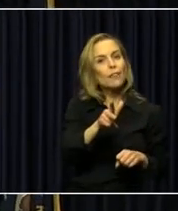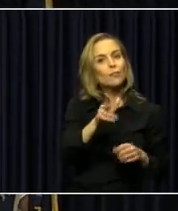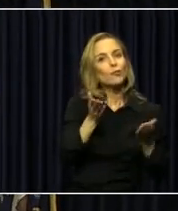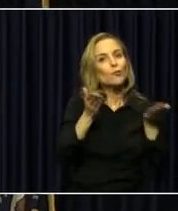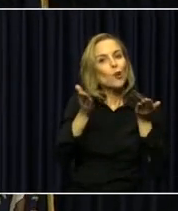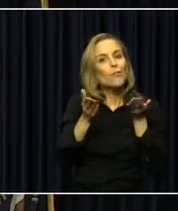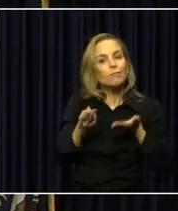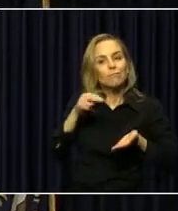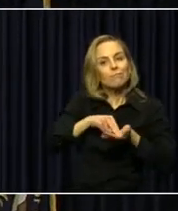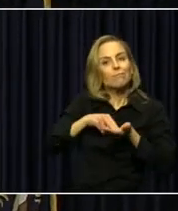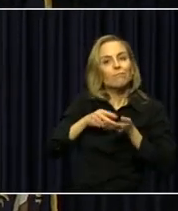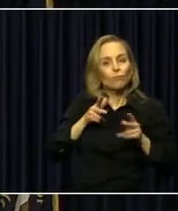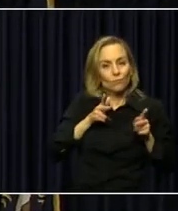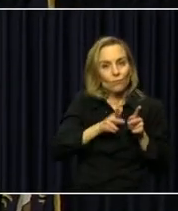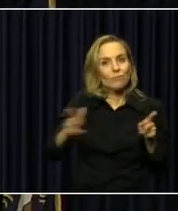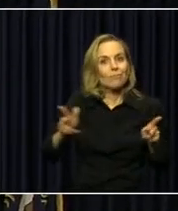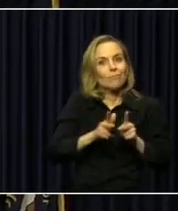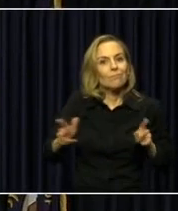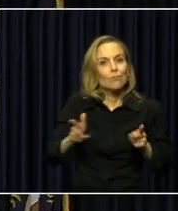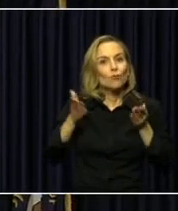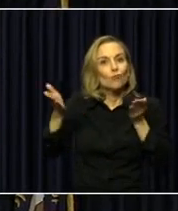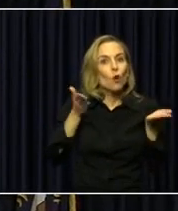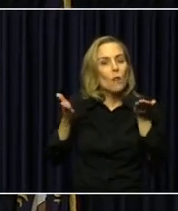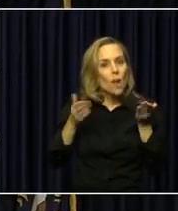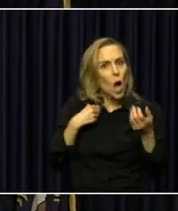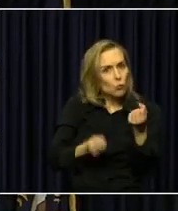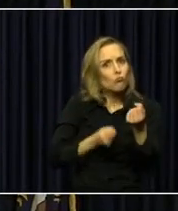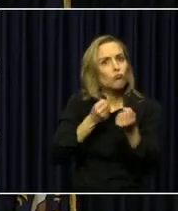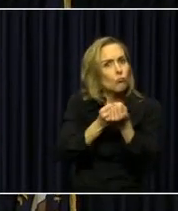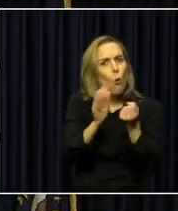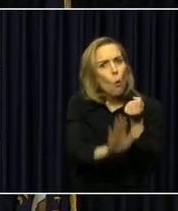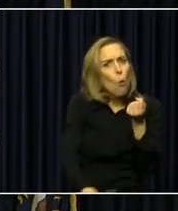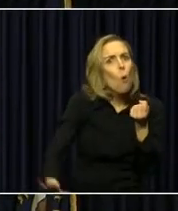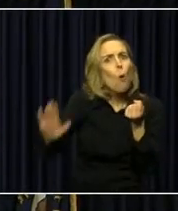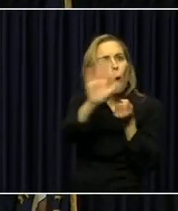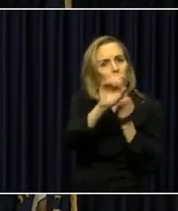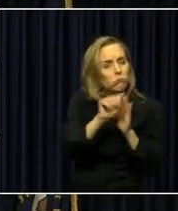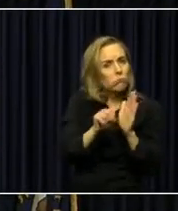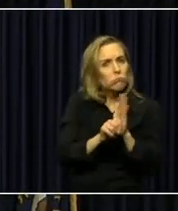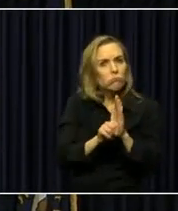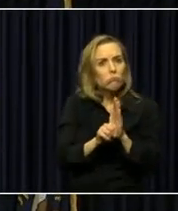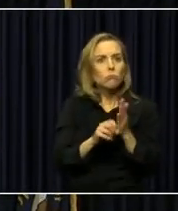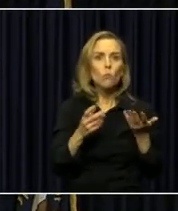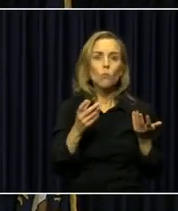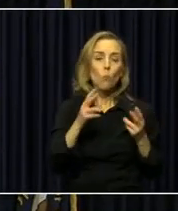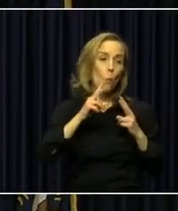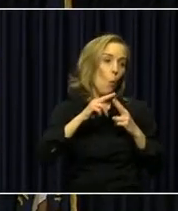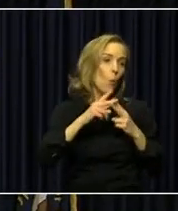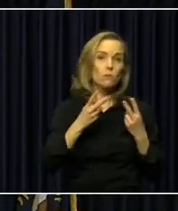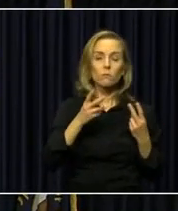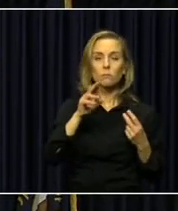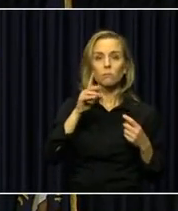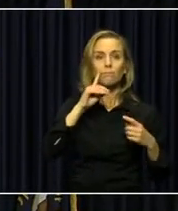BAPTISM SIX DAYS A AGO. IT WAS A BIG DAY FOR PALMS A REALLY BIG DAY FOR HIM.